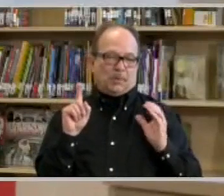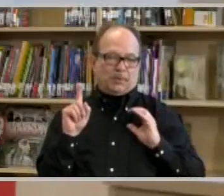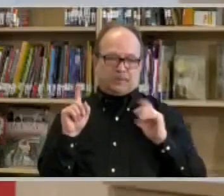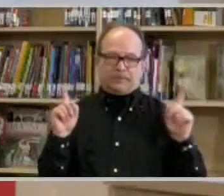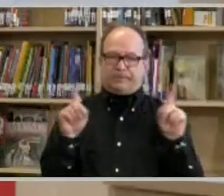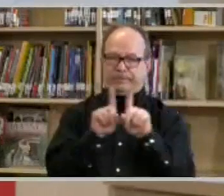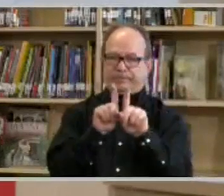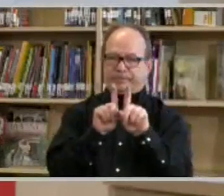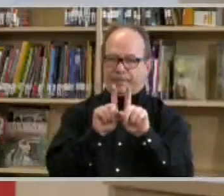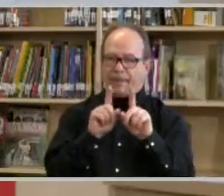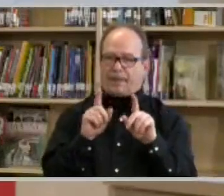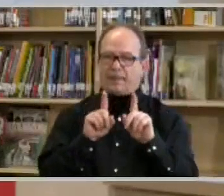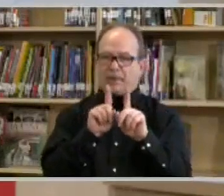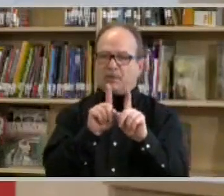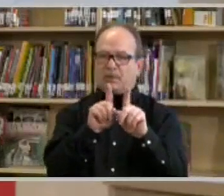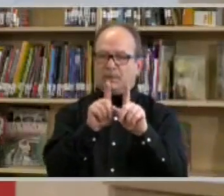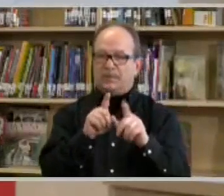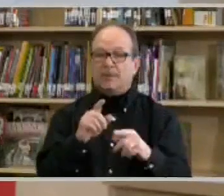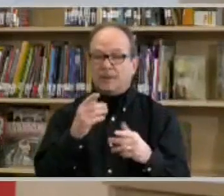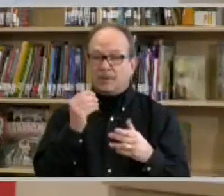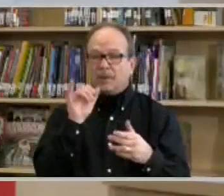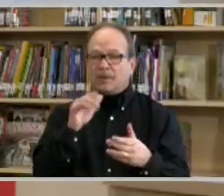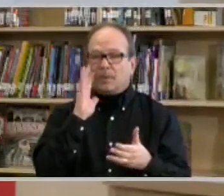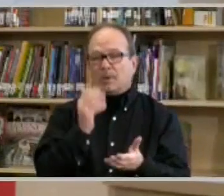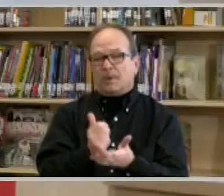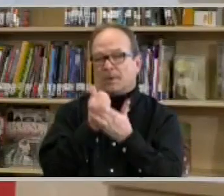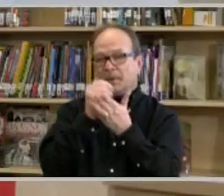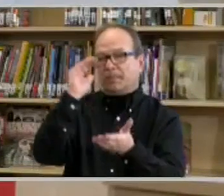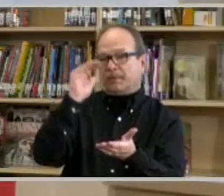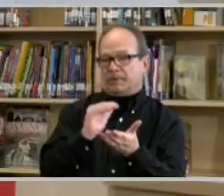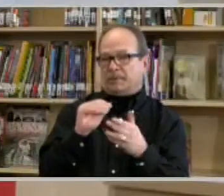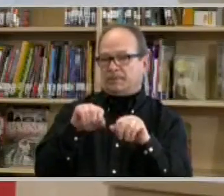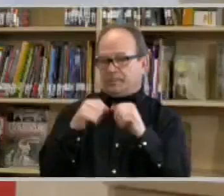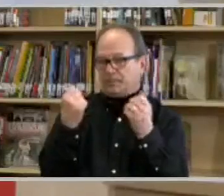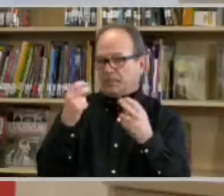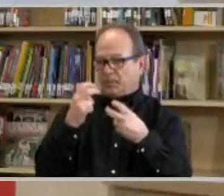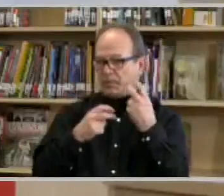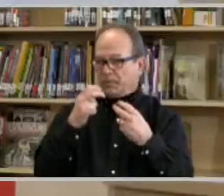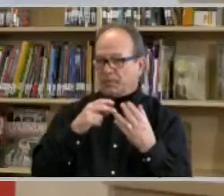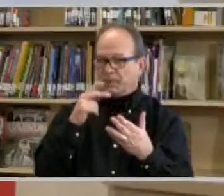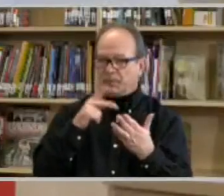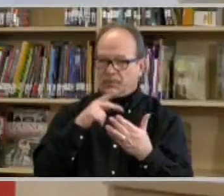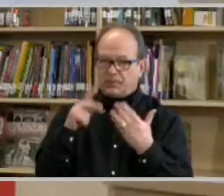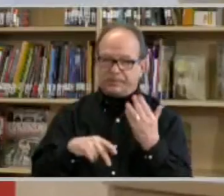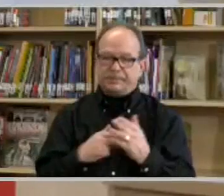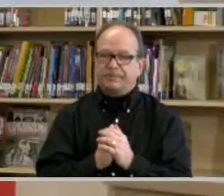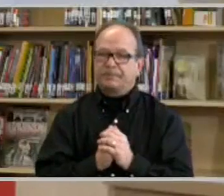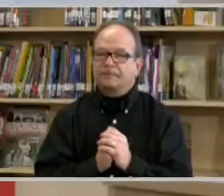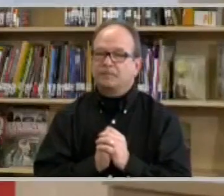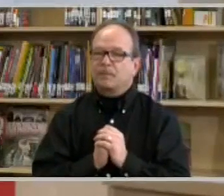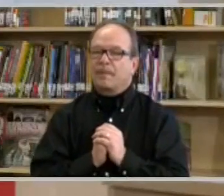ALSO HAVING THAT EXPERIENCE IN SOLVING CRIMES THAT ARE BEFORE